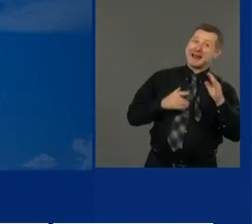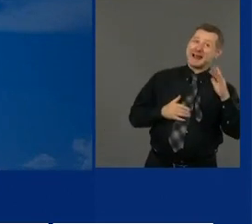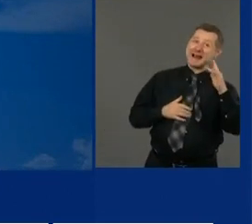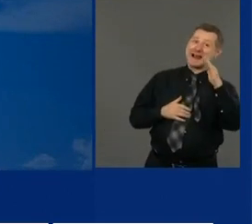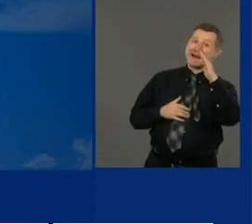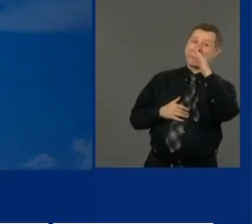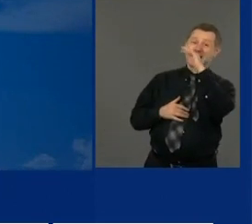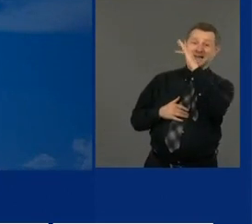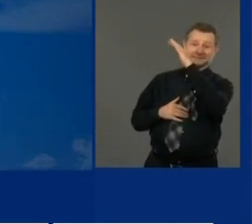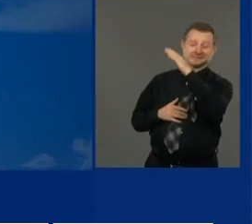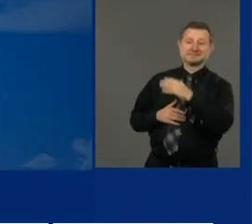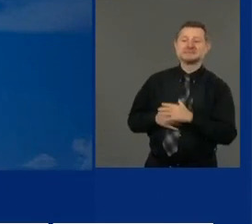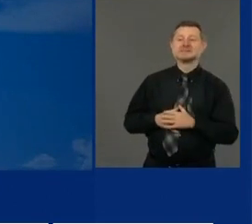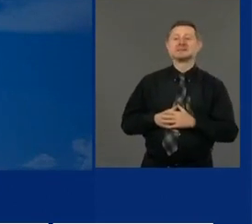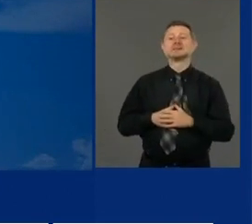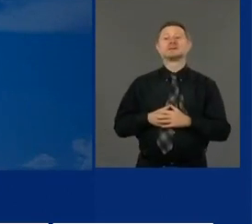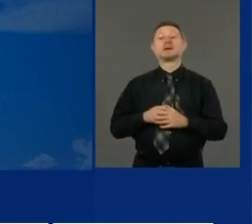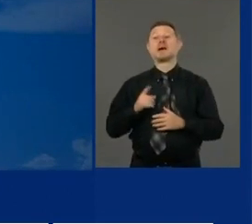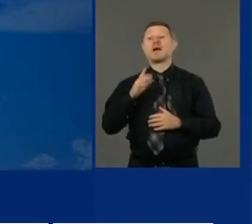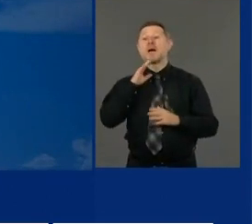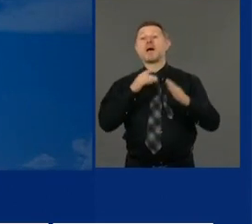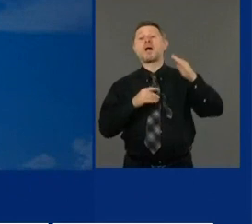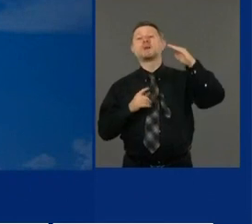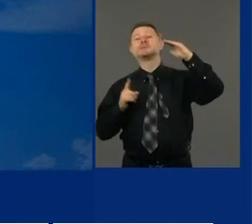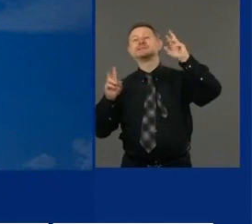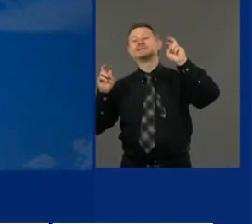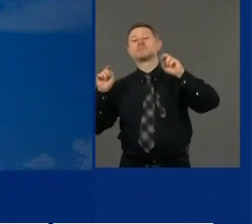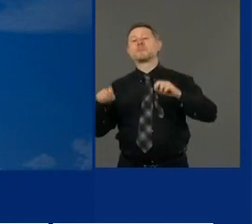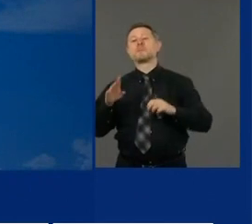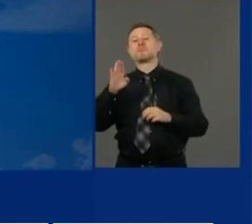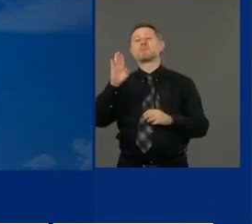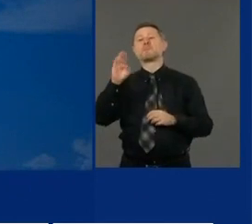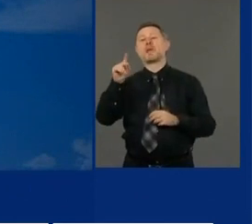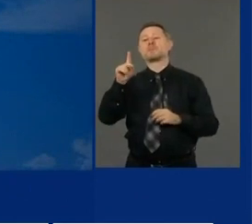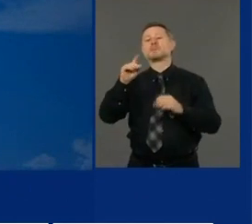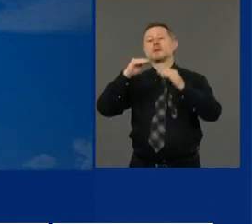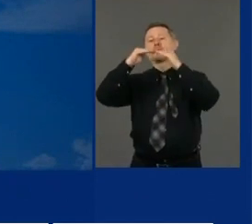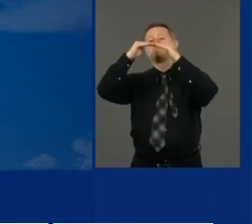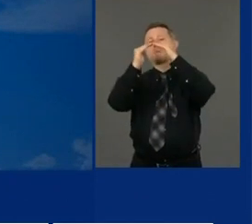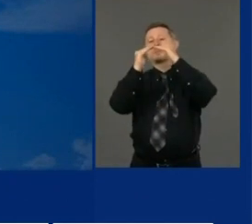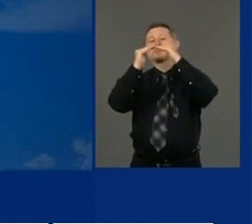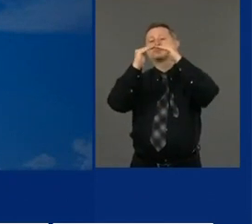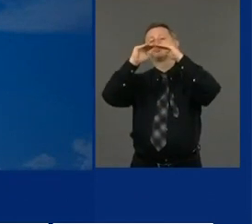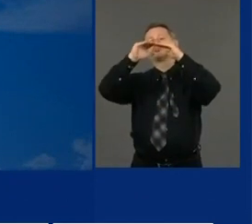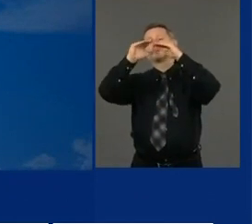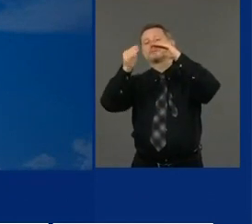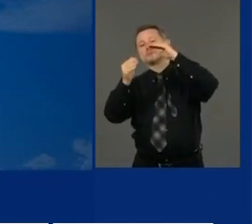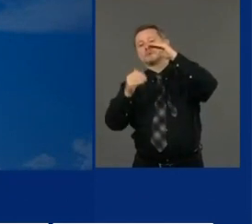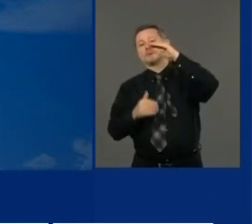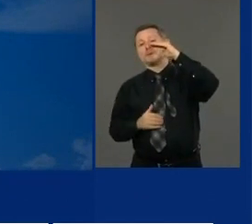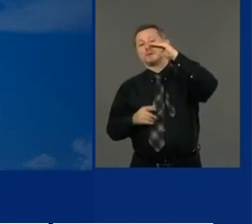THAT WAS THE ECONOMIC MODELS. WE NEEDED 120,000 BEDS, WE NEEDED 100 THOUSAND.